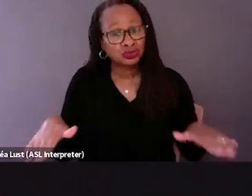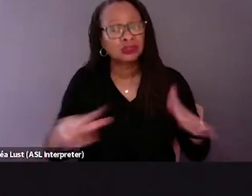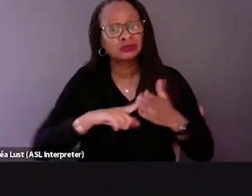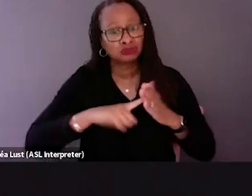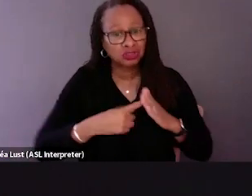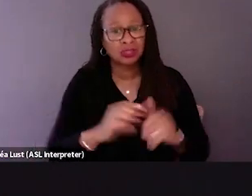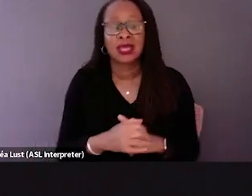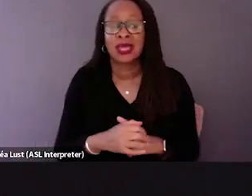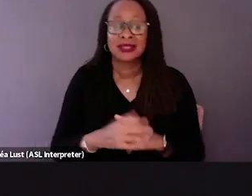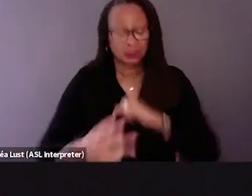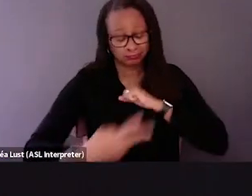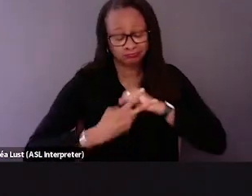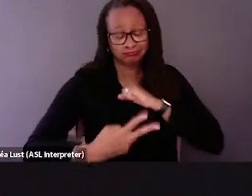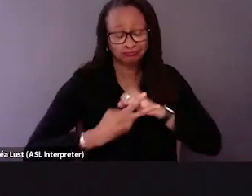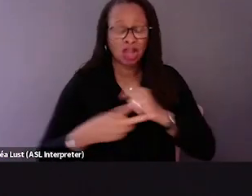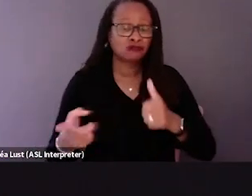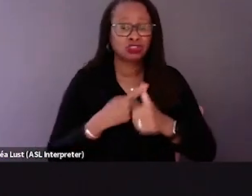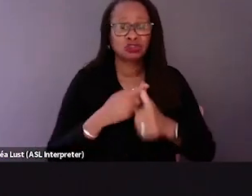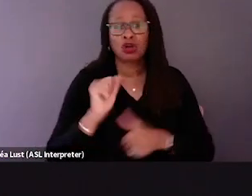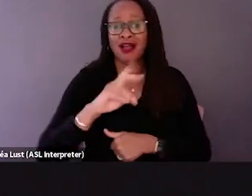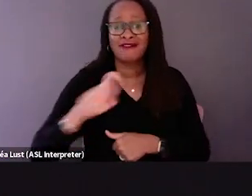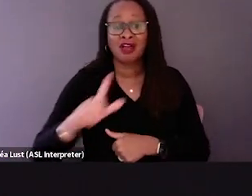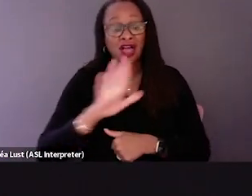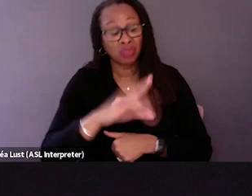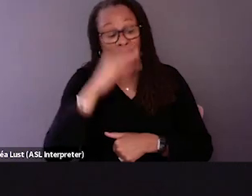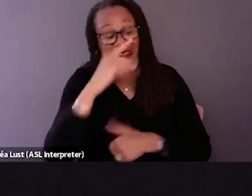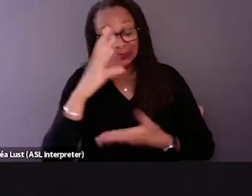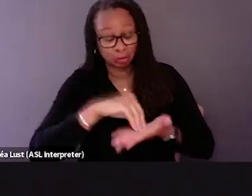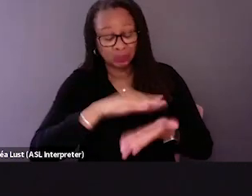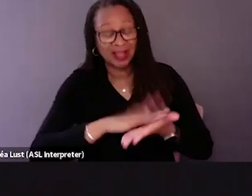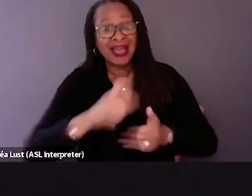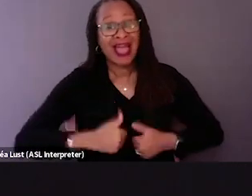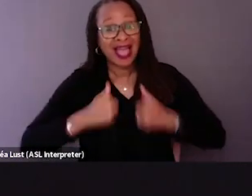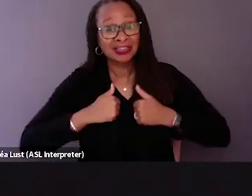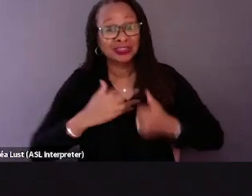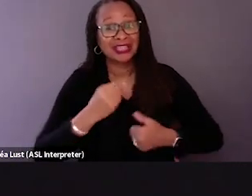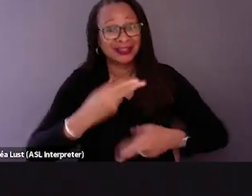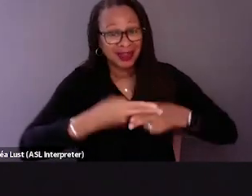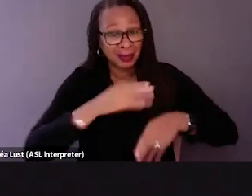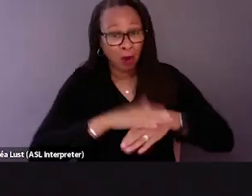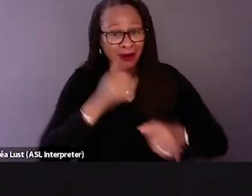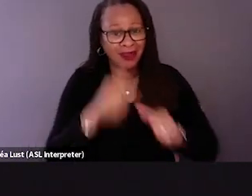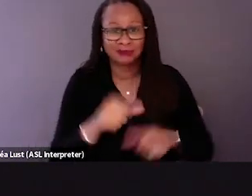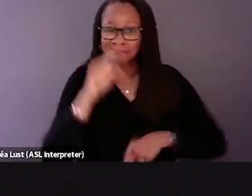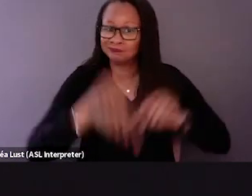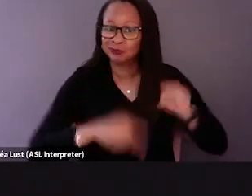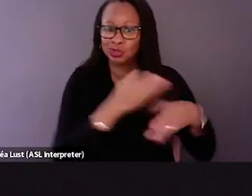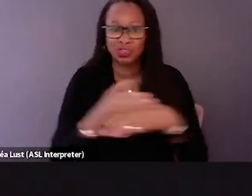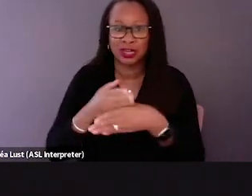you know, archival documentation, but they also wanted to preserve their privacy. So we asked Judy, "Would you be willing to introduce us